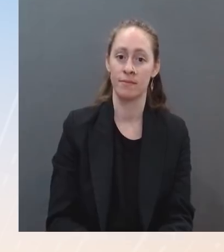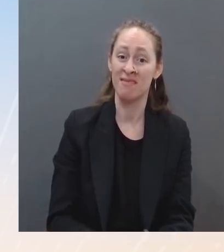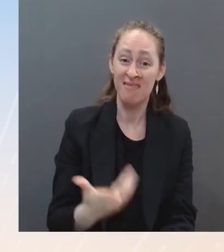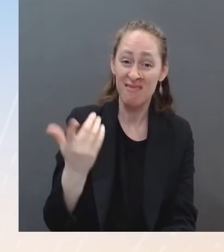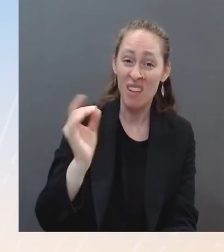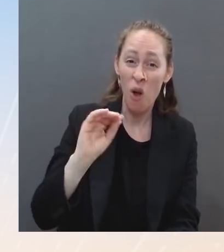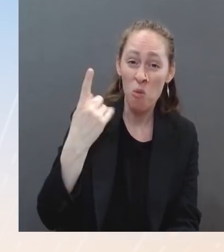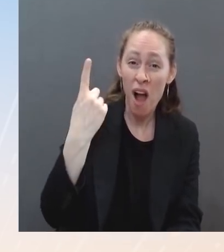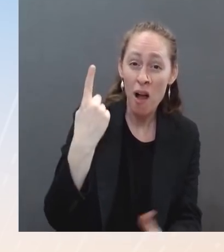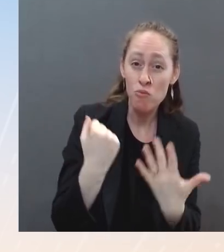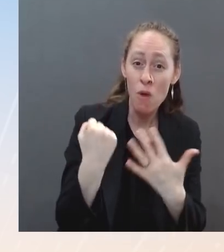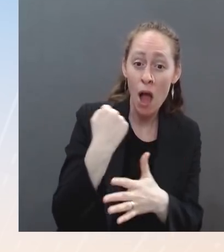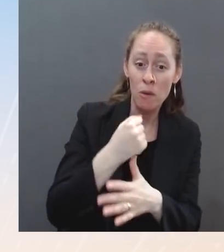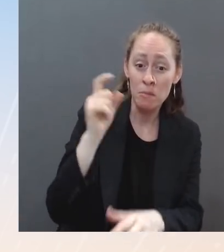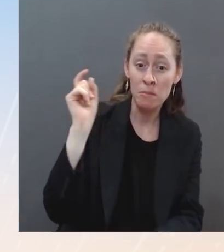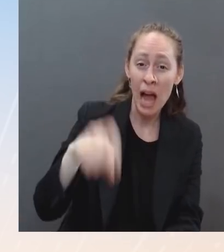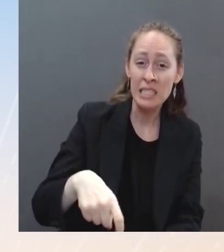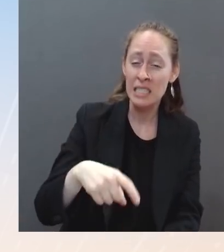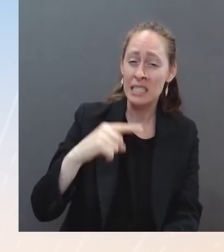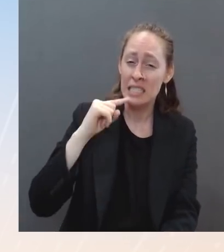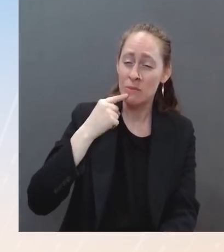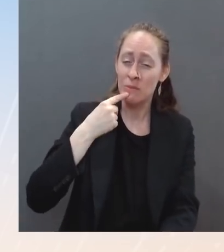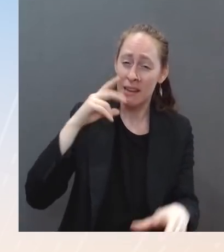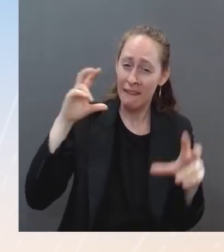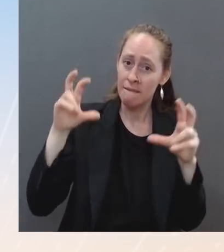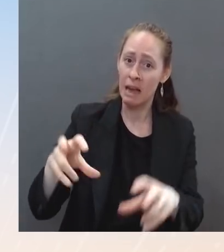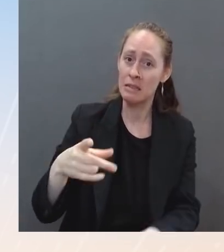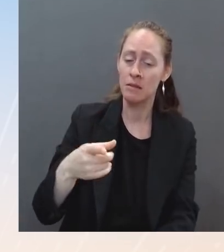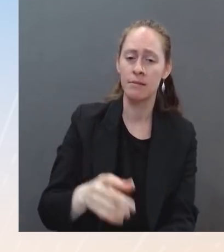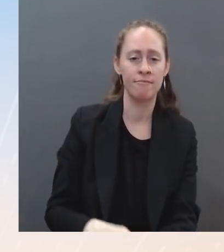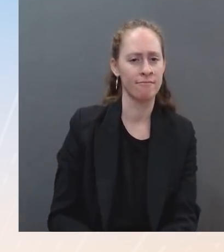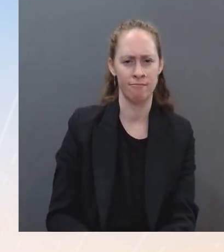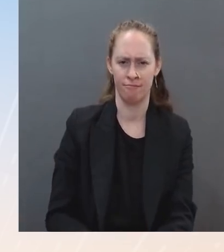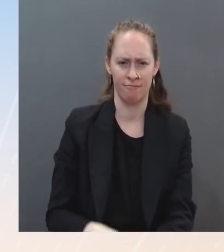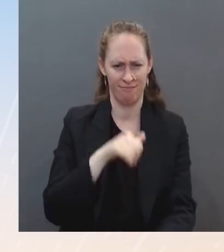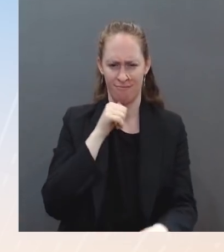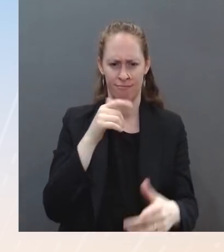Ms. Bedingfield: I'm not going to lay that out as the negotiation is happening. Obviously, this is being worked through on Capitol Hill,